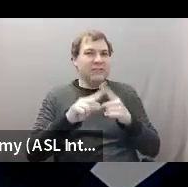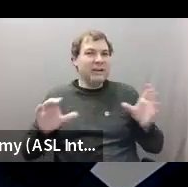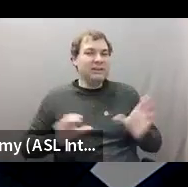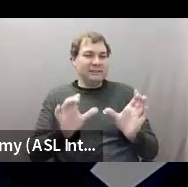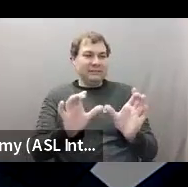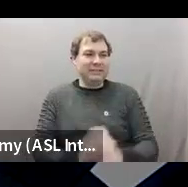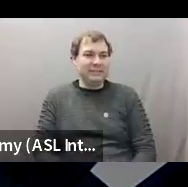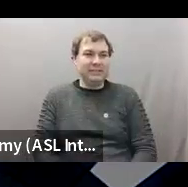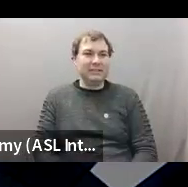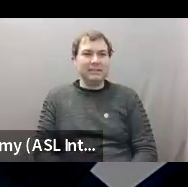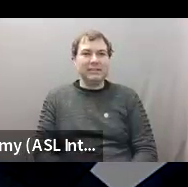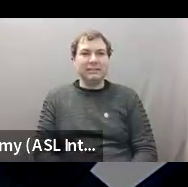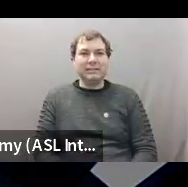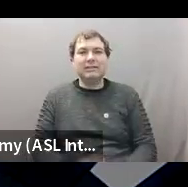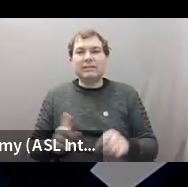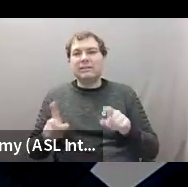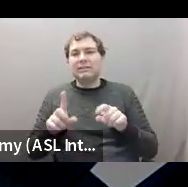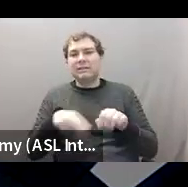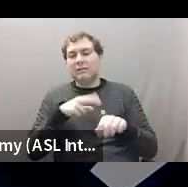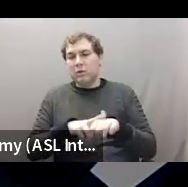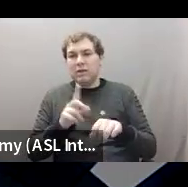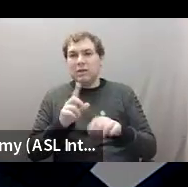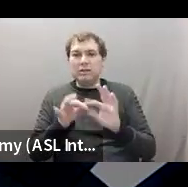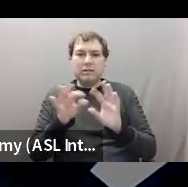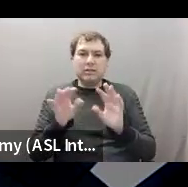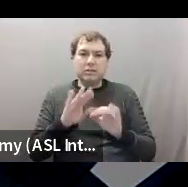Linda Pogue: Of course, there's sensors for independent living. We never want to just be seen as another